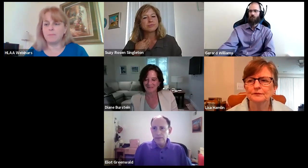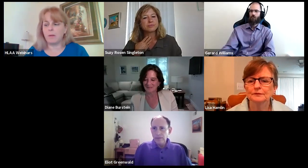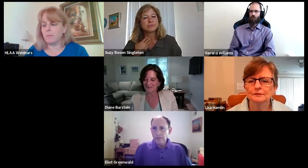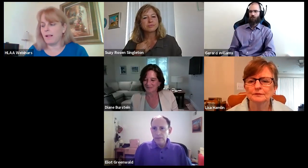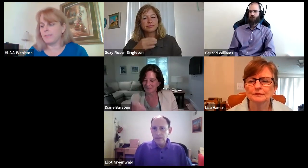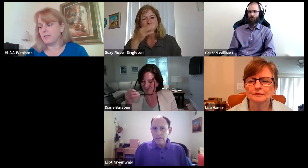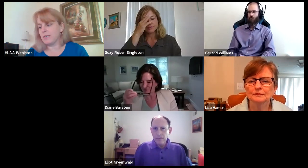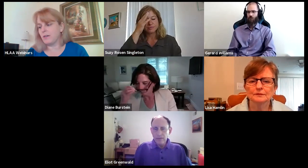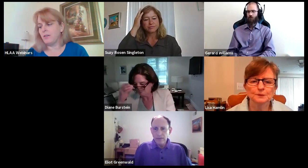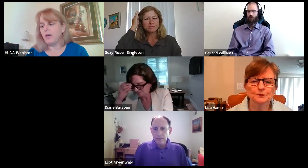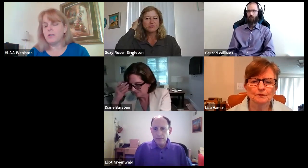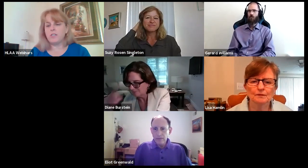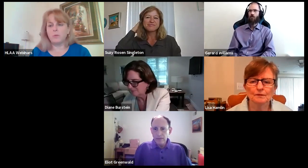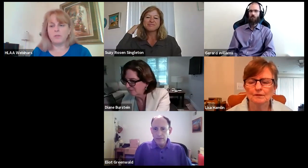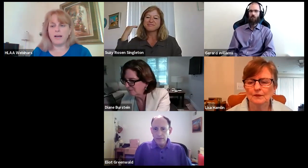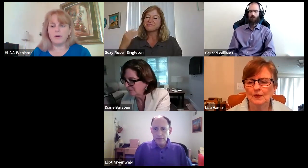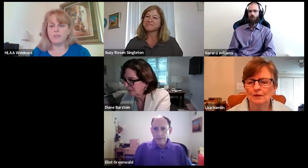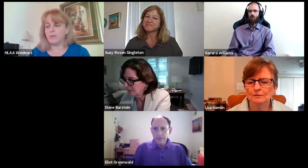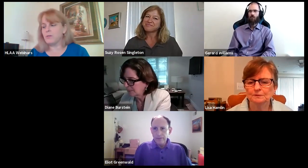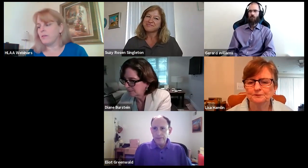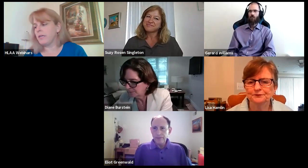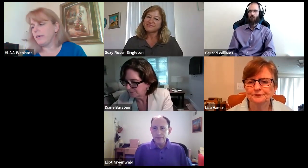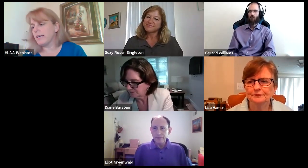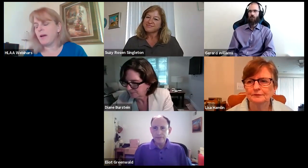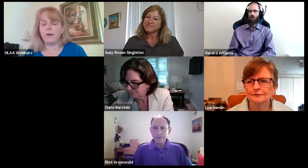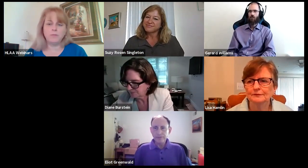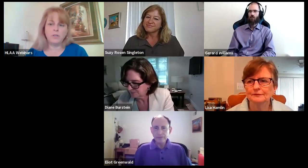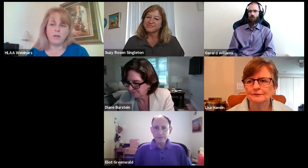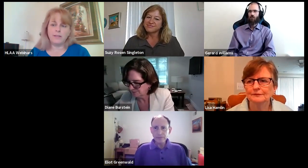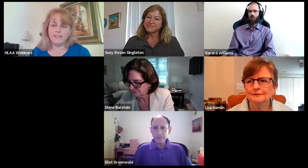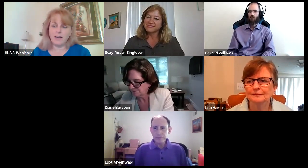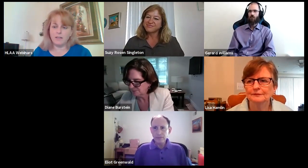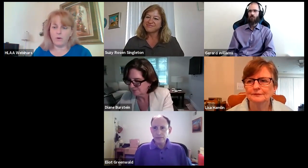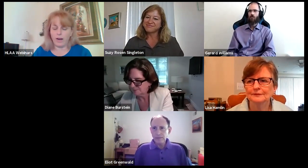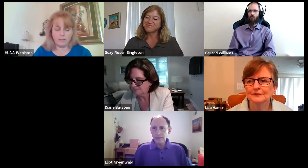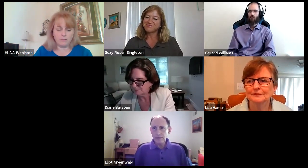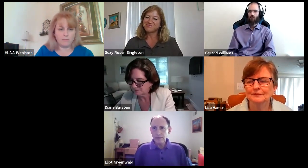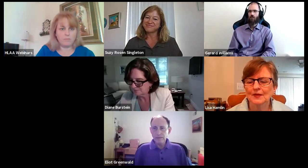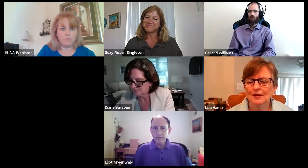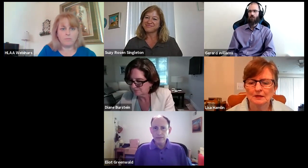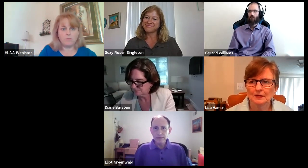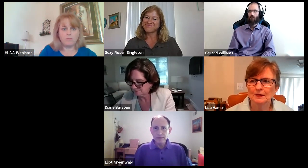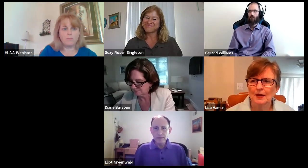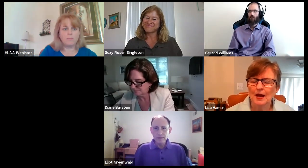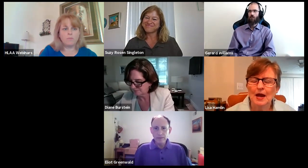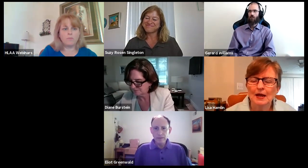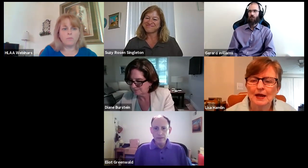HLAA's Public Policy Director who will now introduce the guest panel. Lise, go ahead.